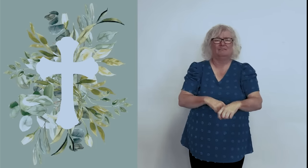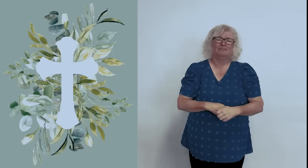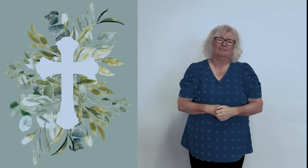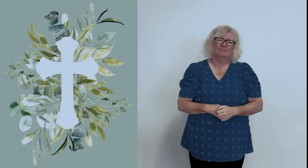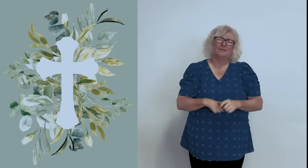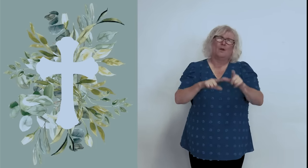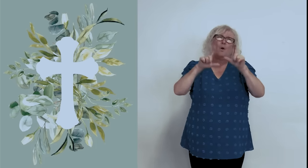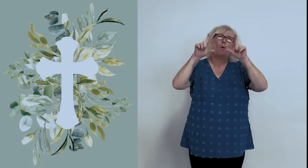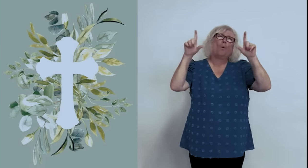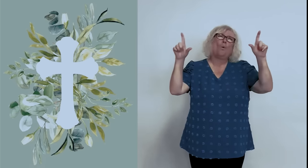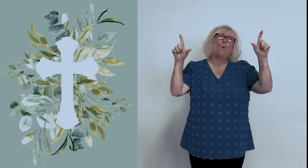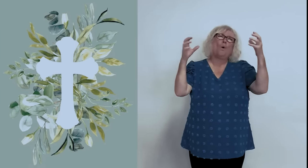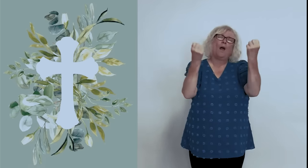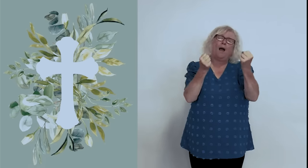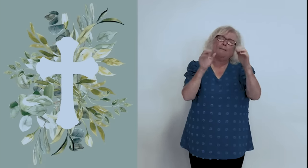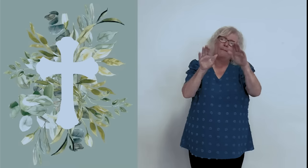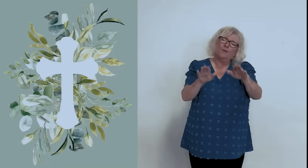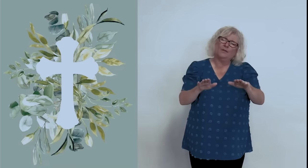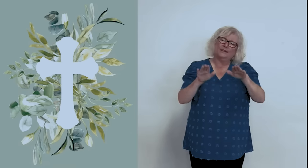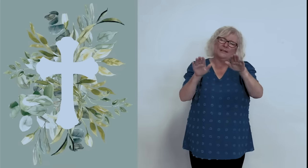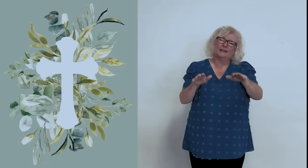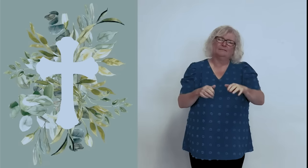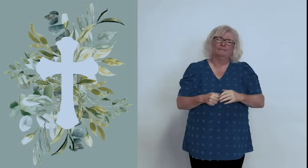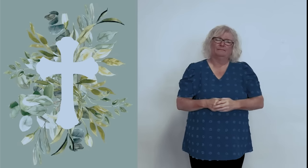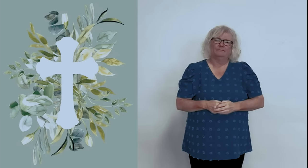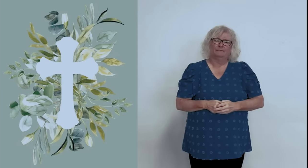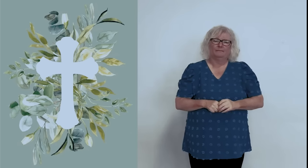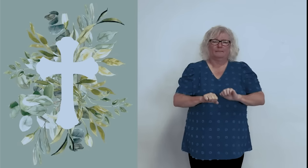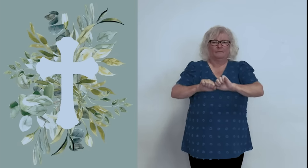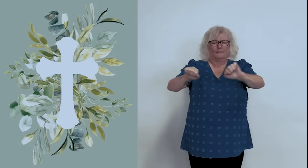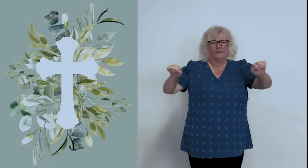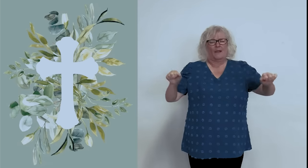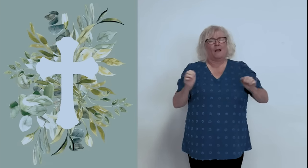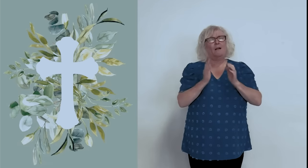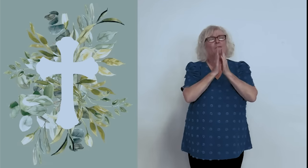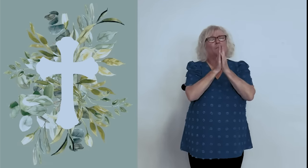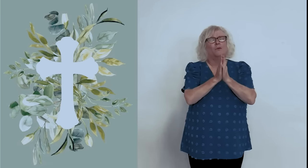Lord, in your mercy, receive our prayer.